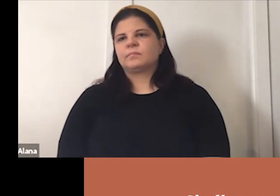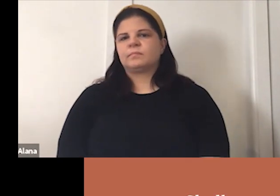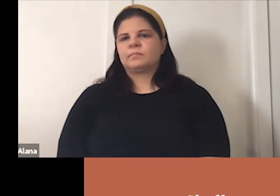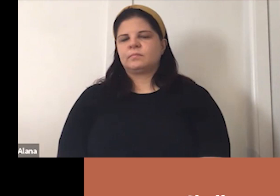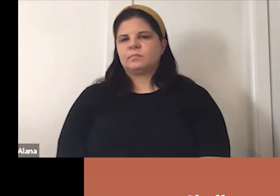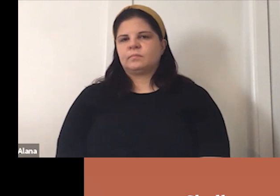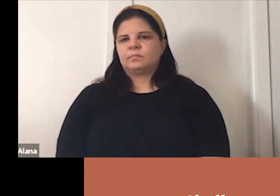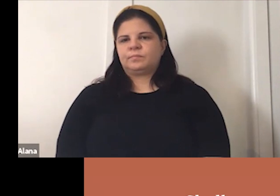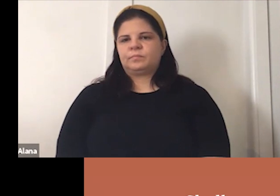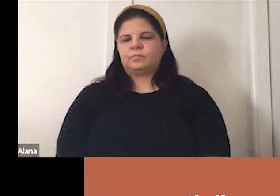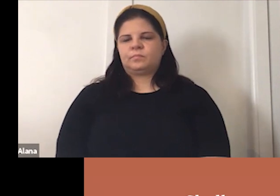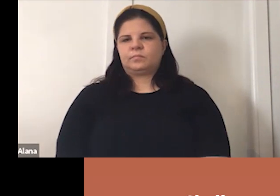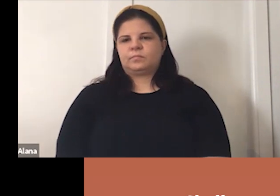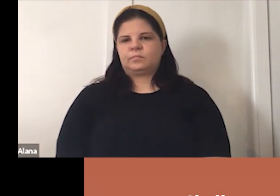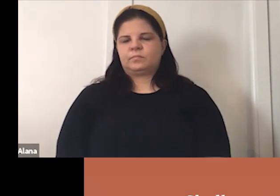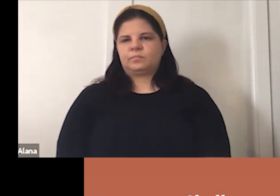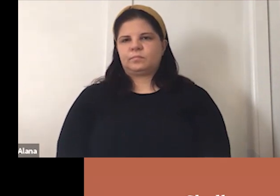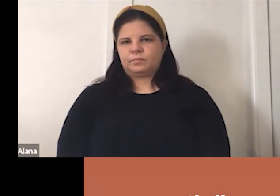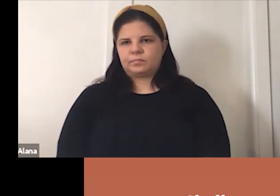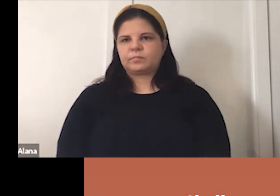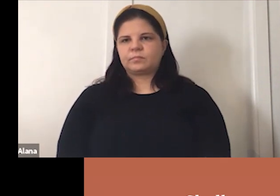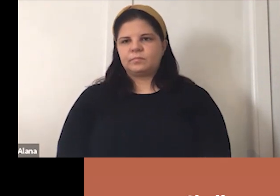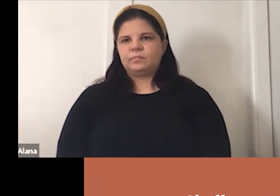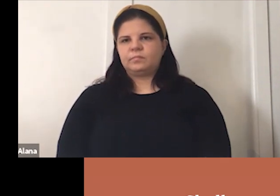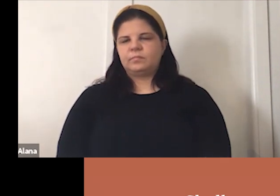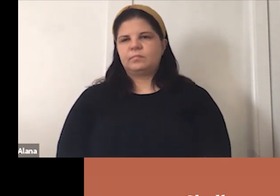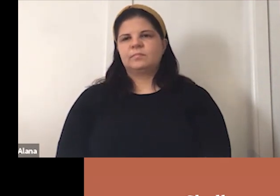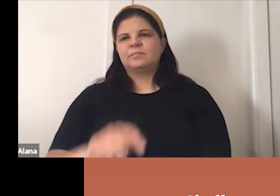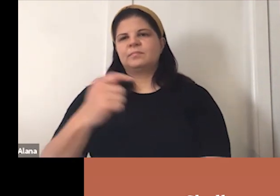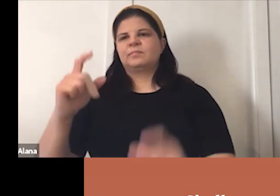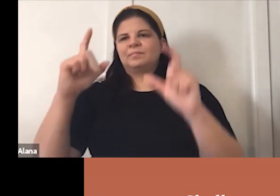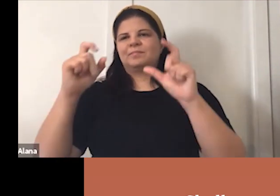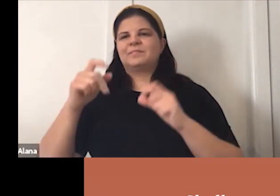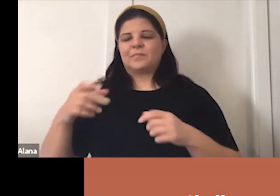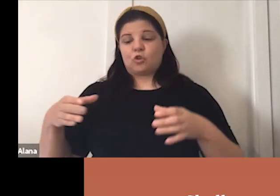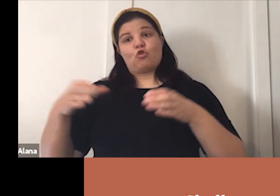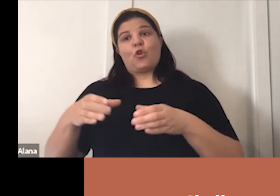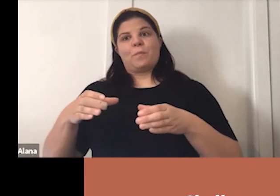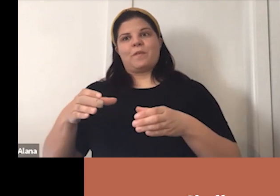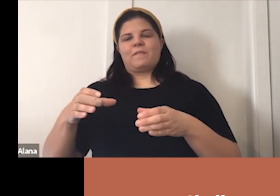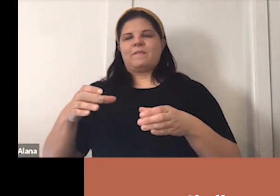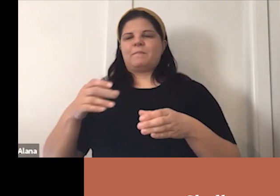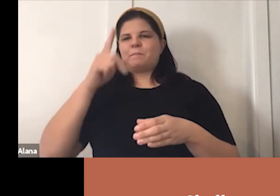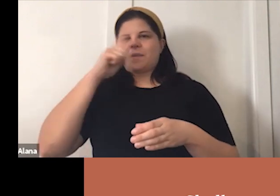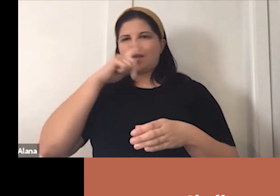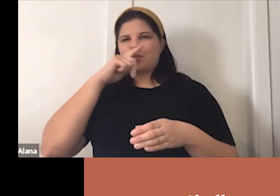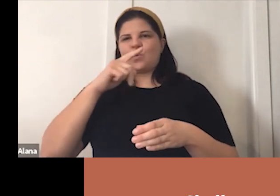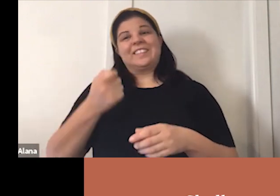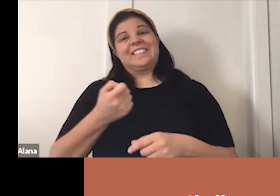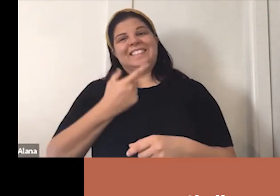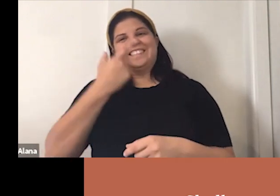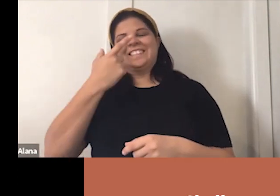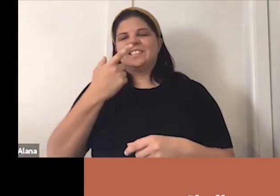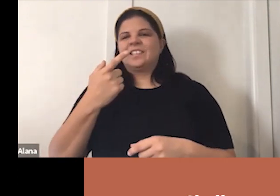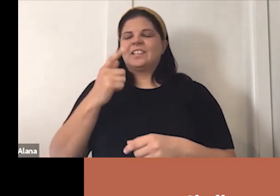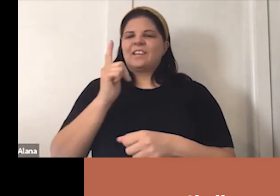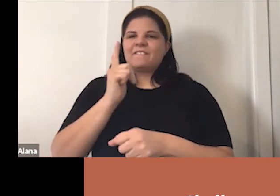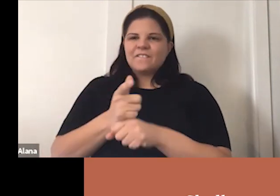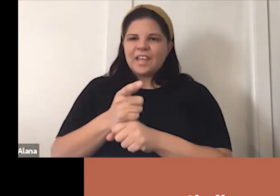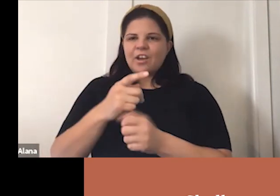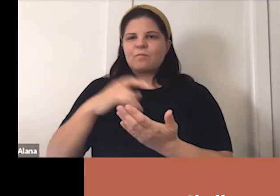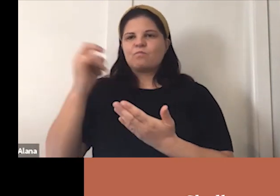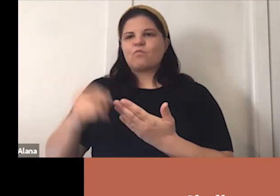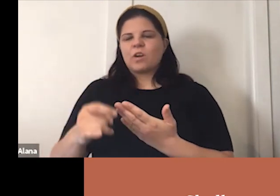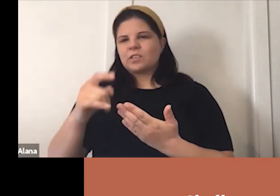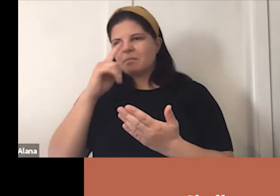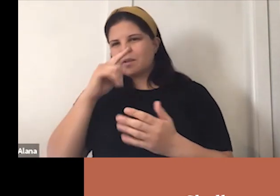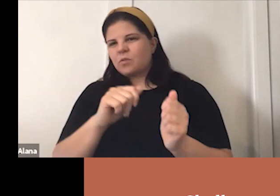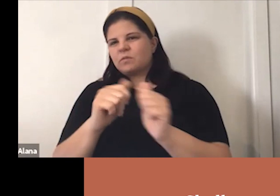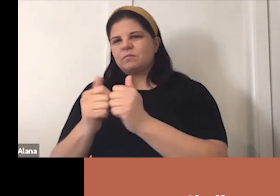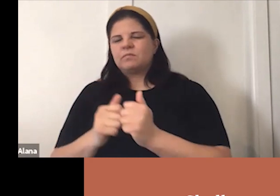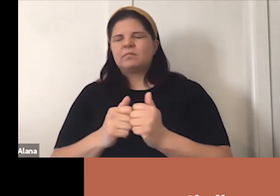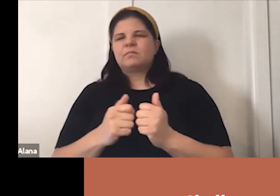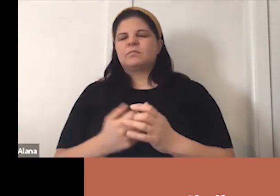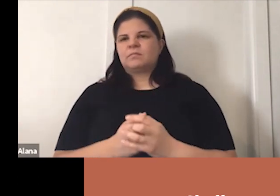And this image, it's a smiling group photo of film project collaborators and crew standing